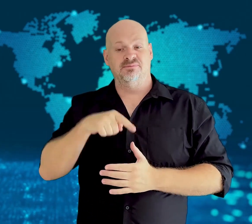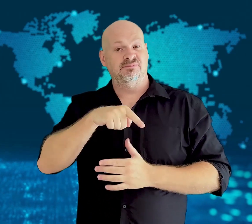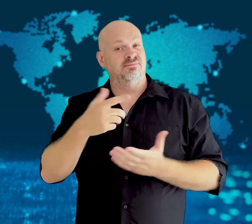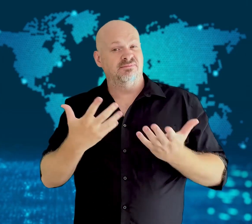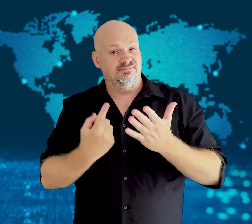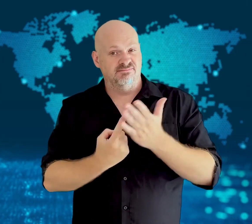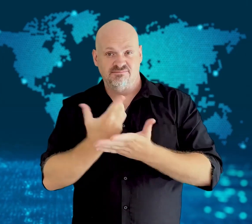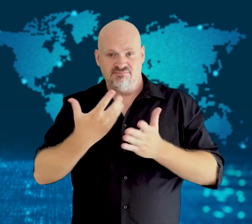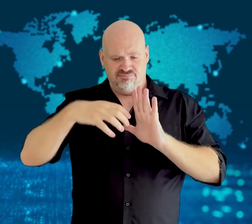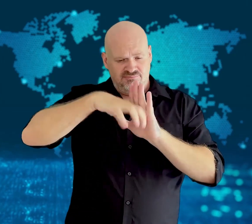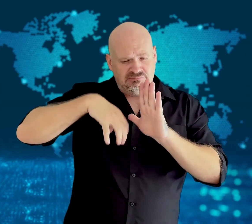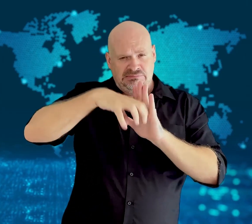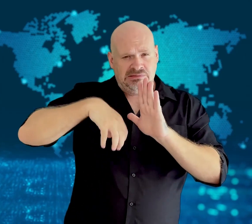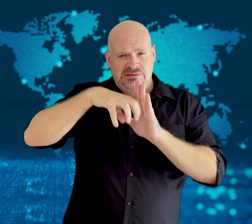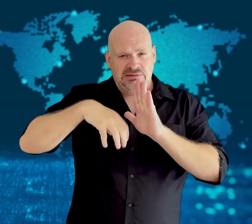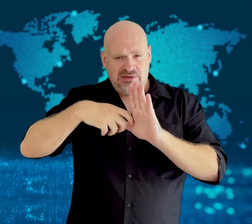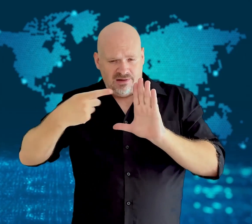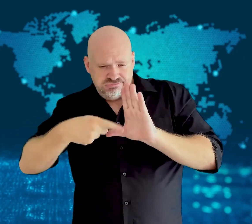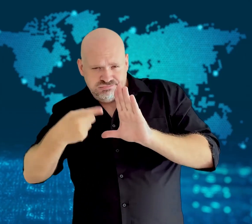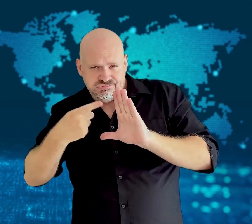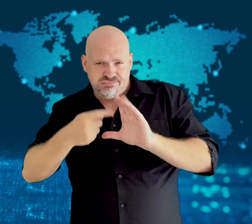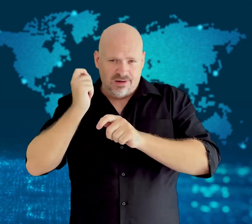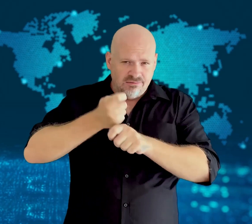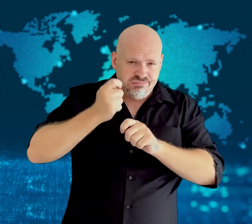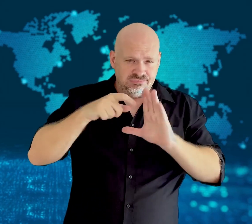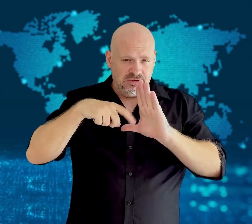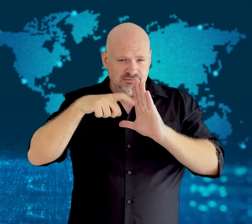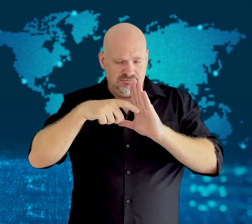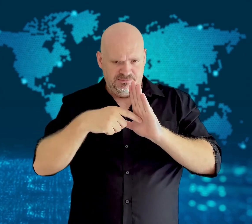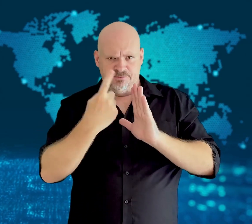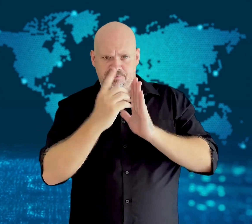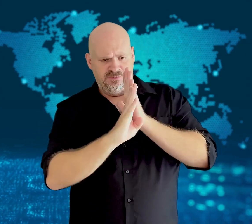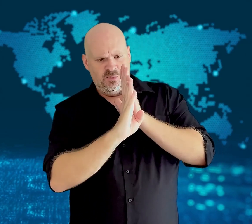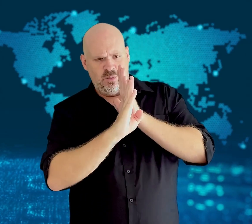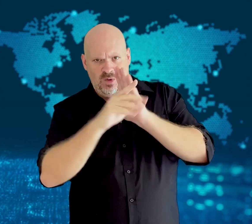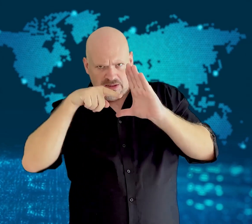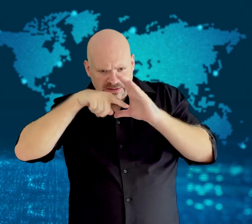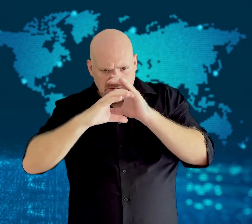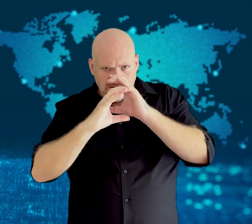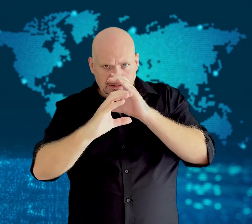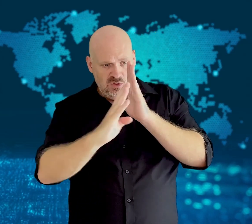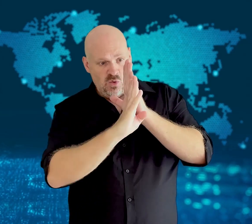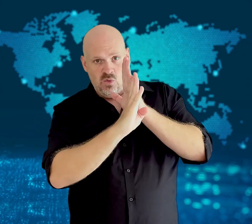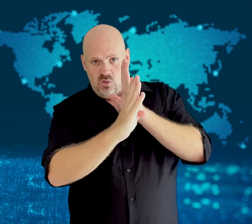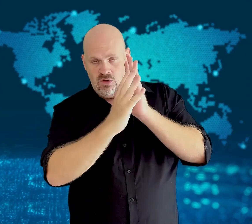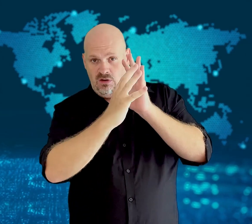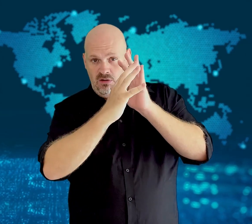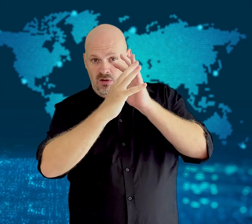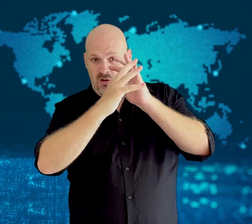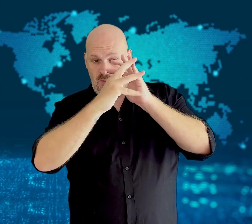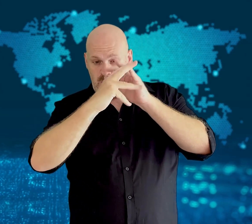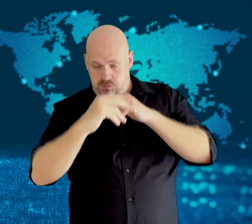Excavation in the mine caused a tunnel wall to collapse,